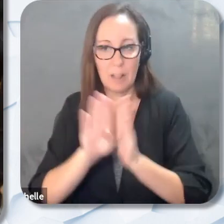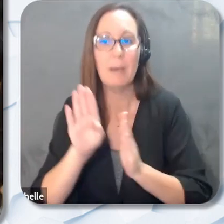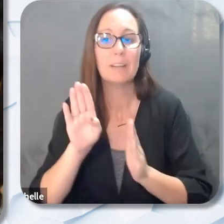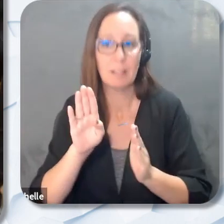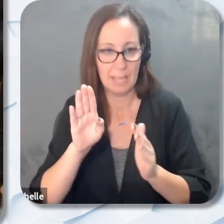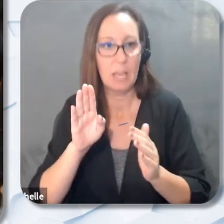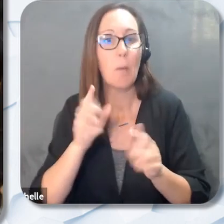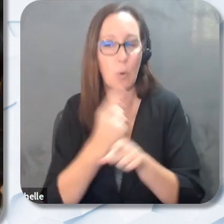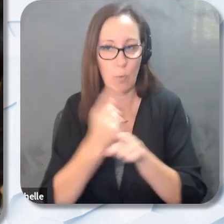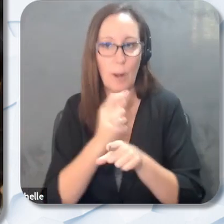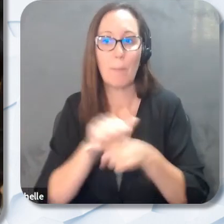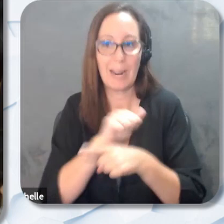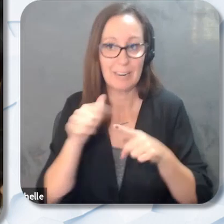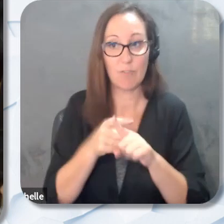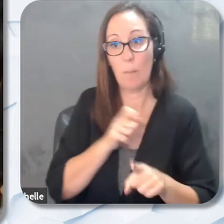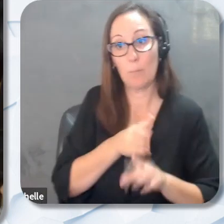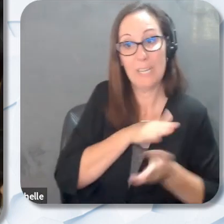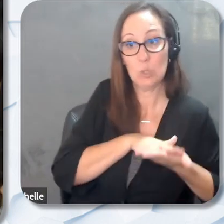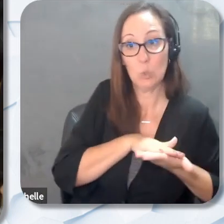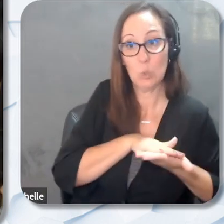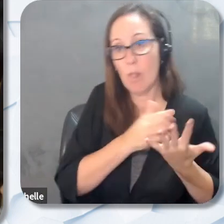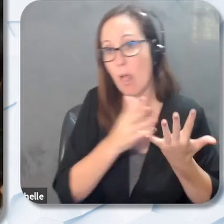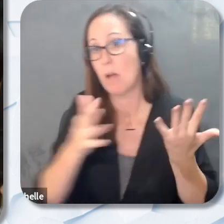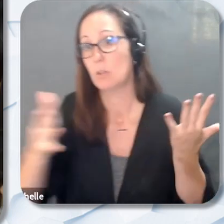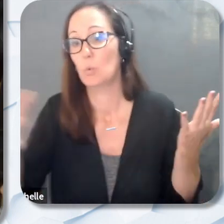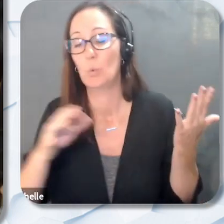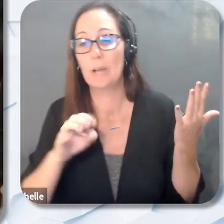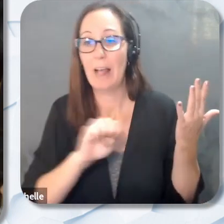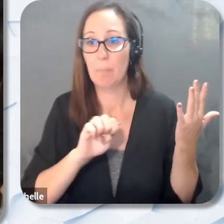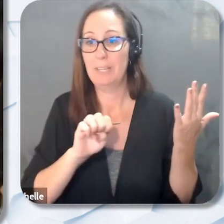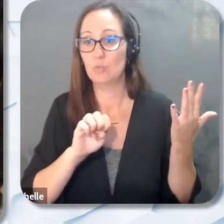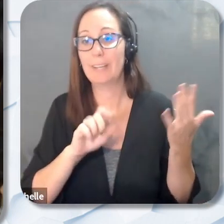From preschool up into the Leader grades, instead of having inappropriate practices